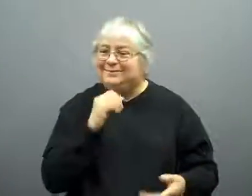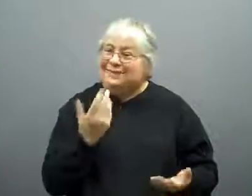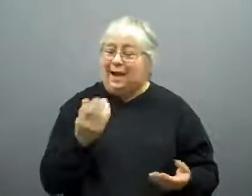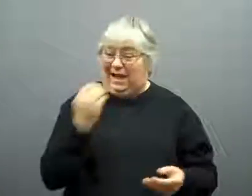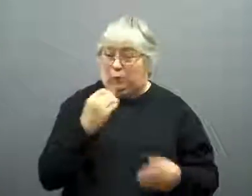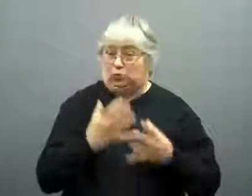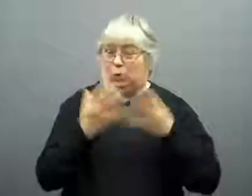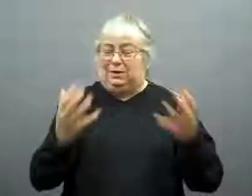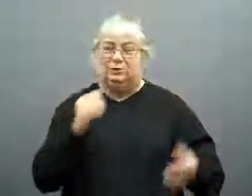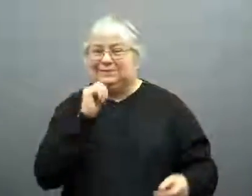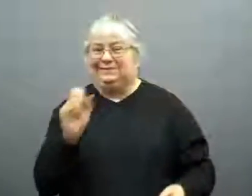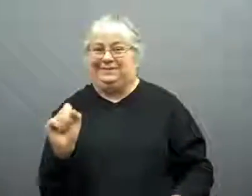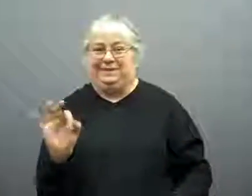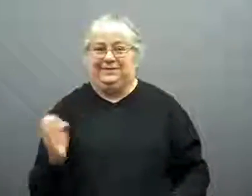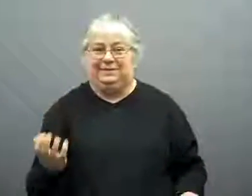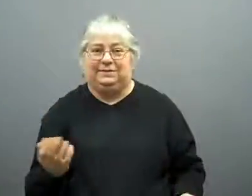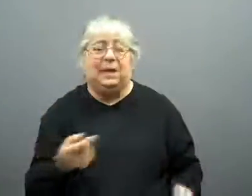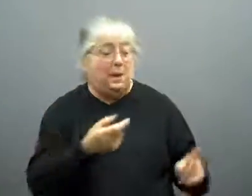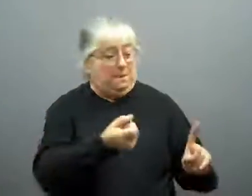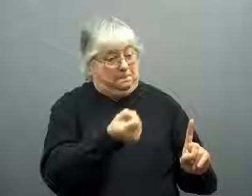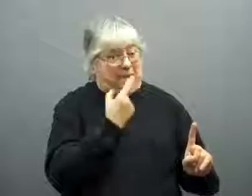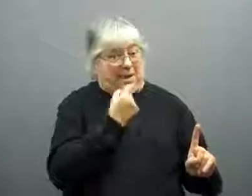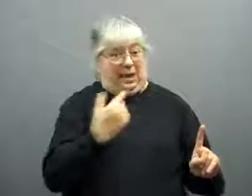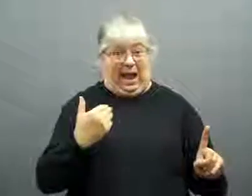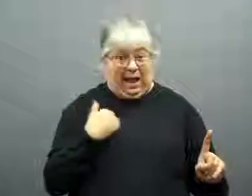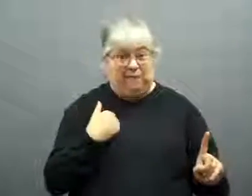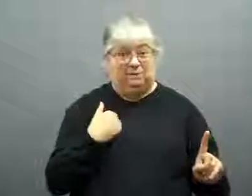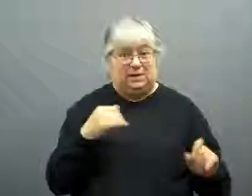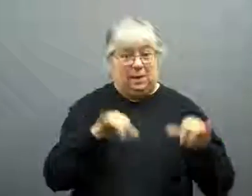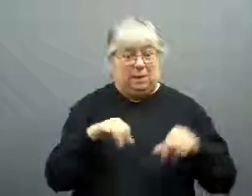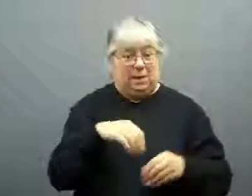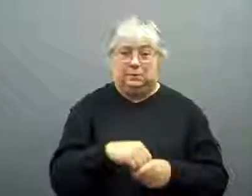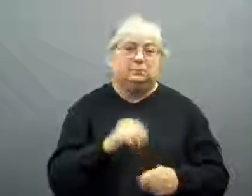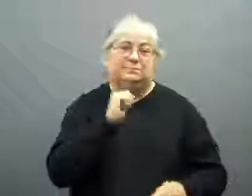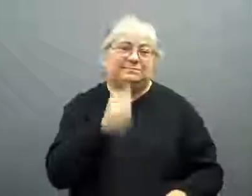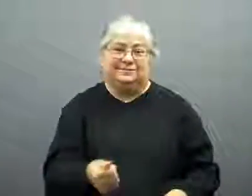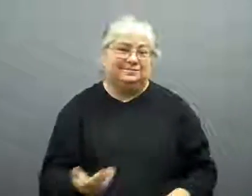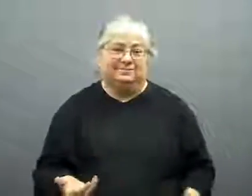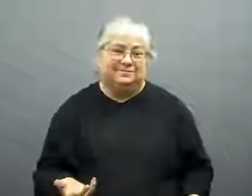It would not be safe to eat too much of these.